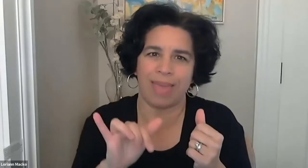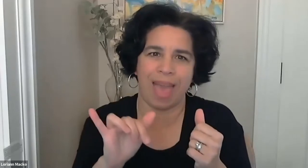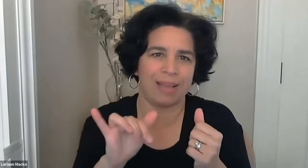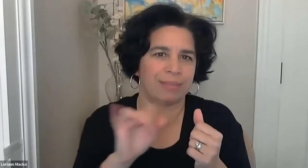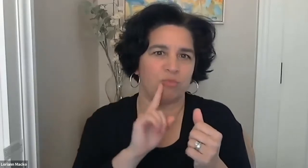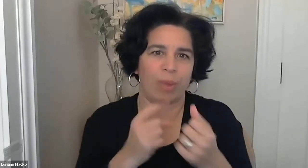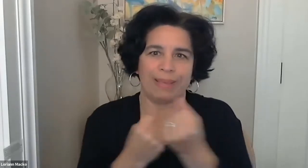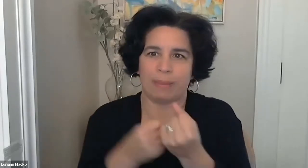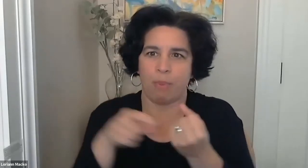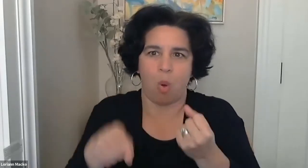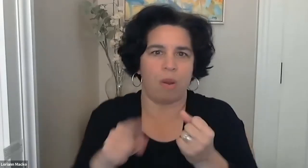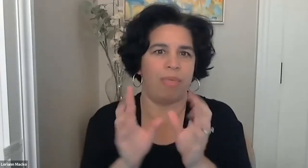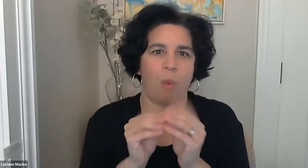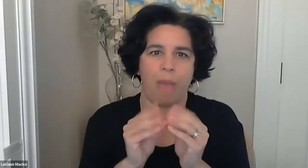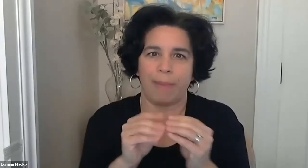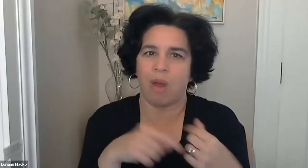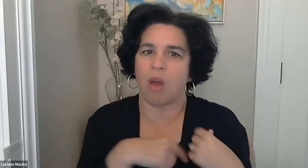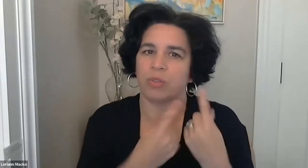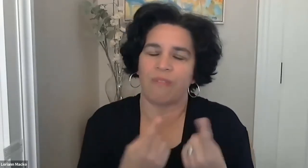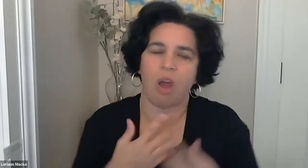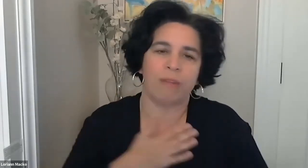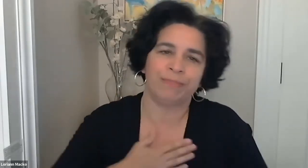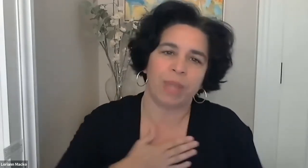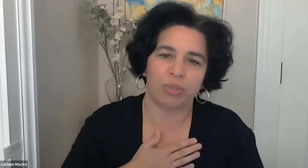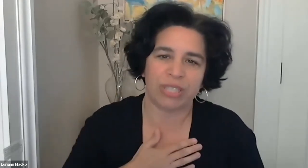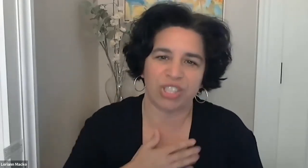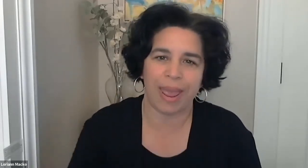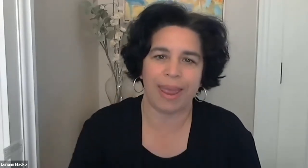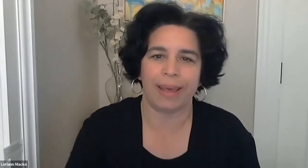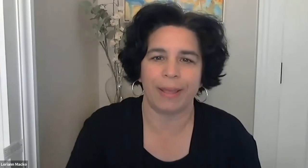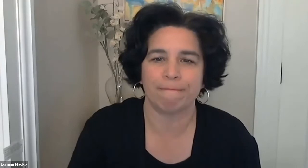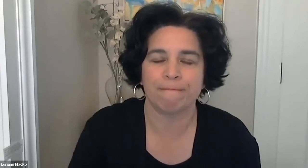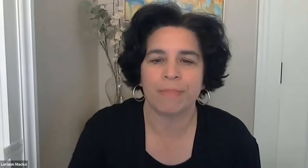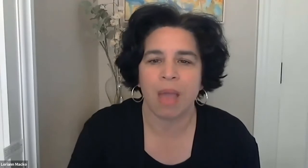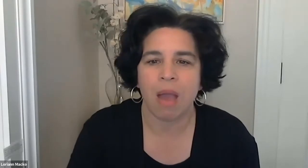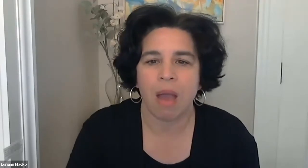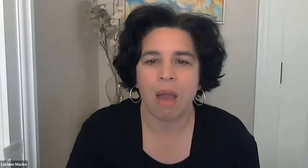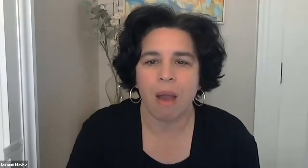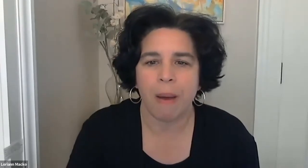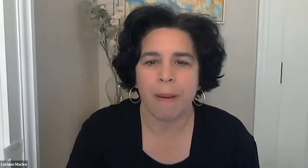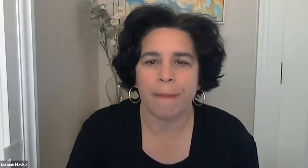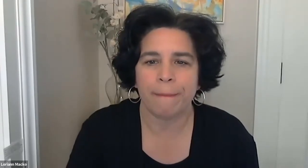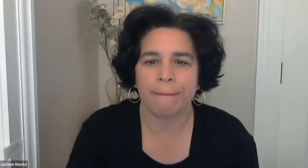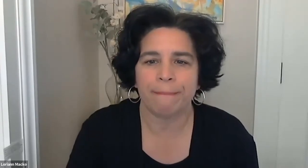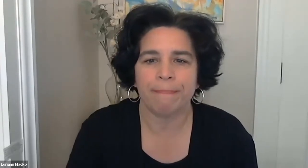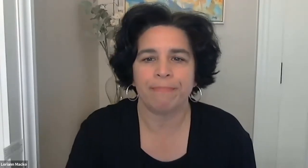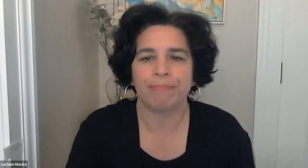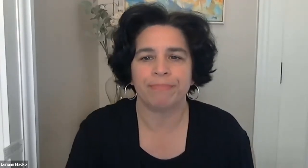Our tech support, anyone really that was supporting this webinar, I really appreciate them.